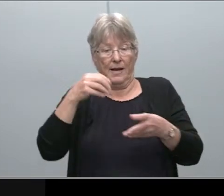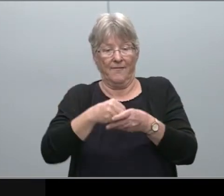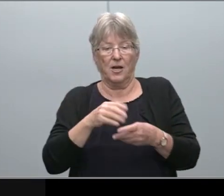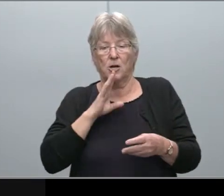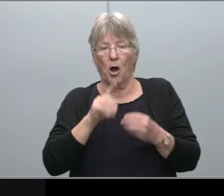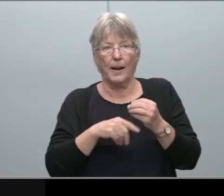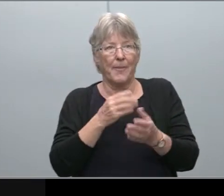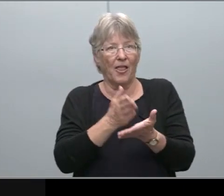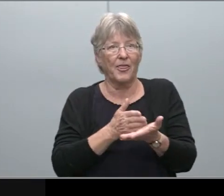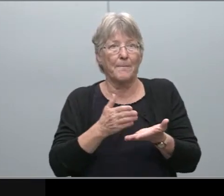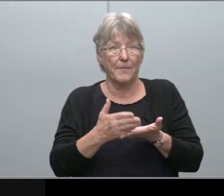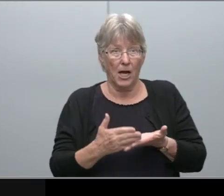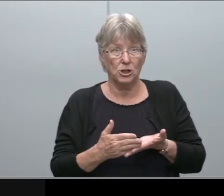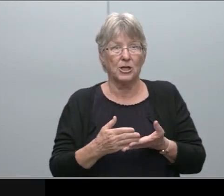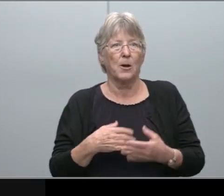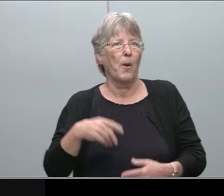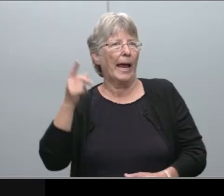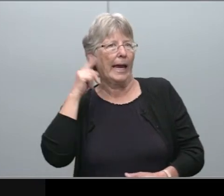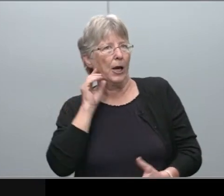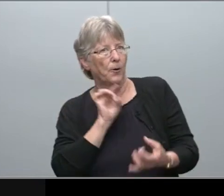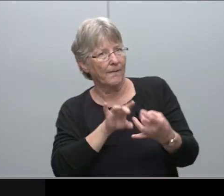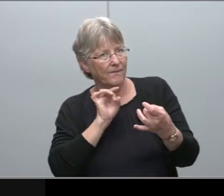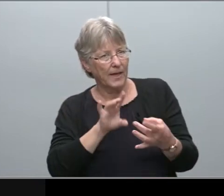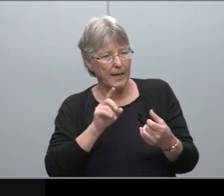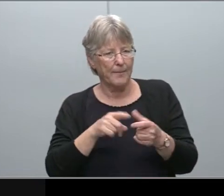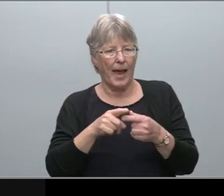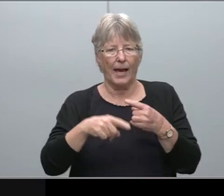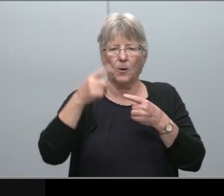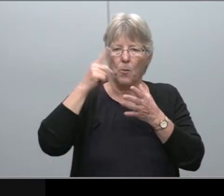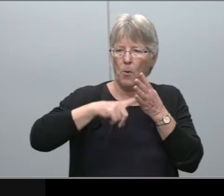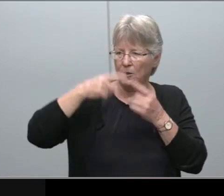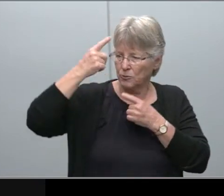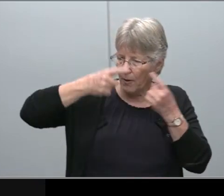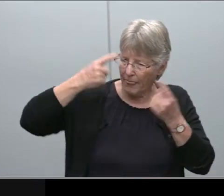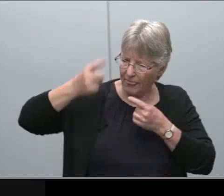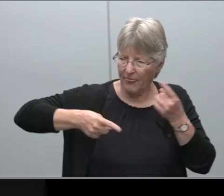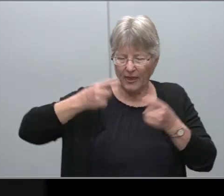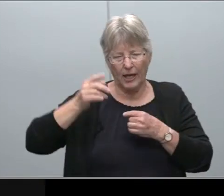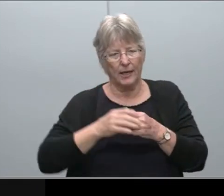And it's, we're all here as part of a process. And so you're in a process alongside with us today,